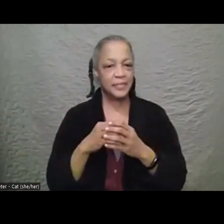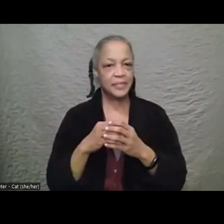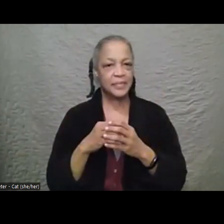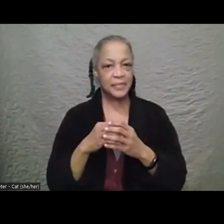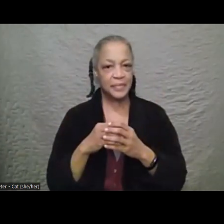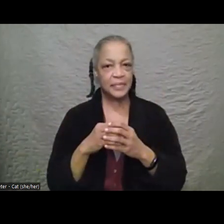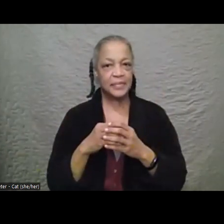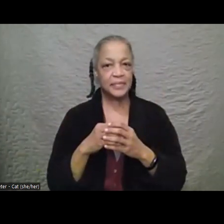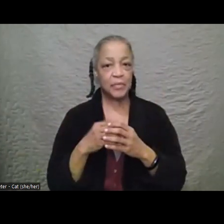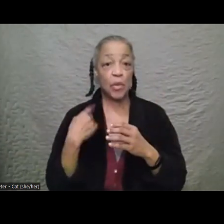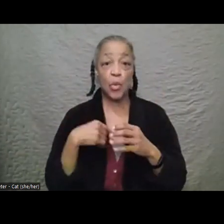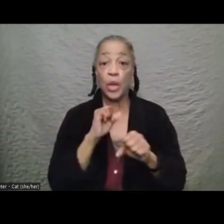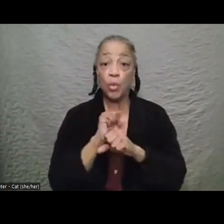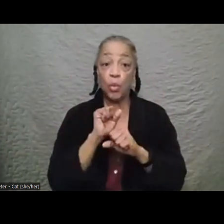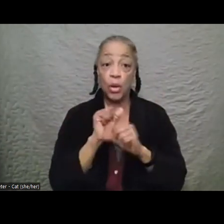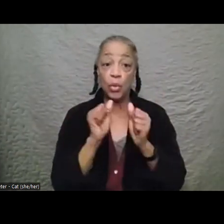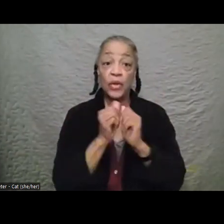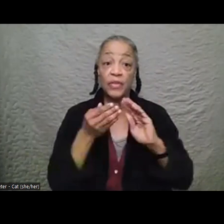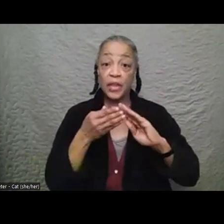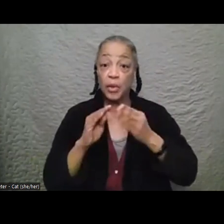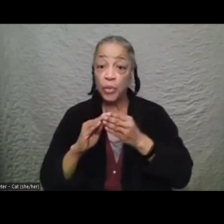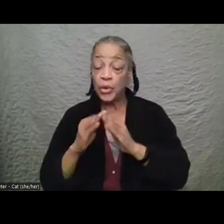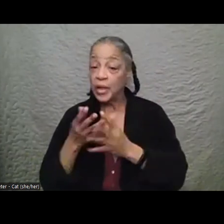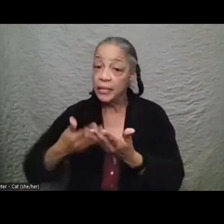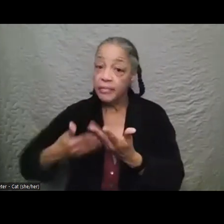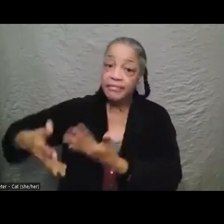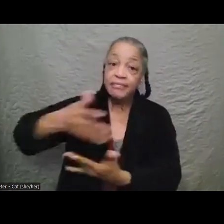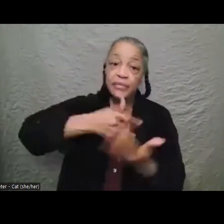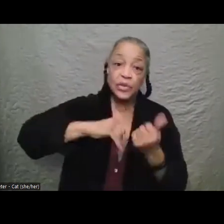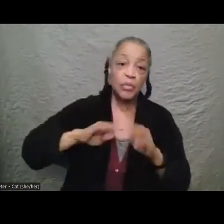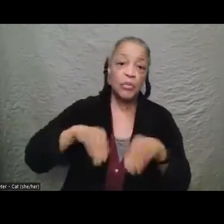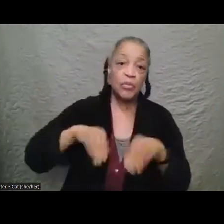And work with the community to provide this housing.